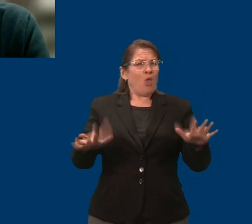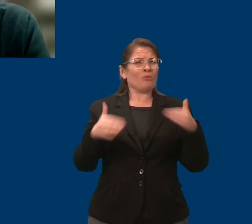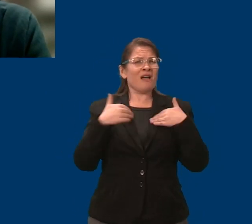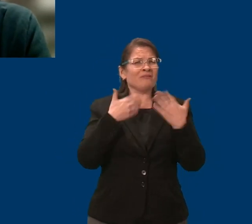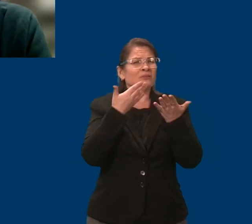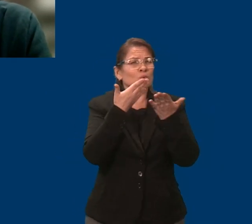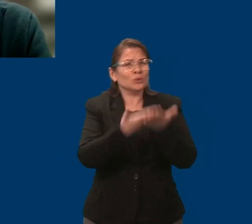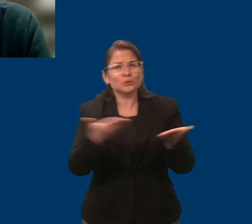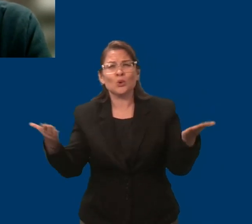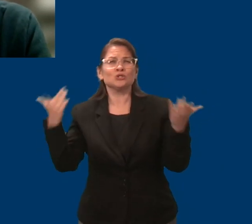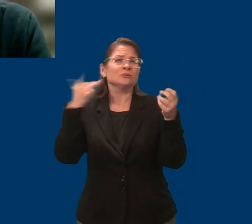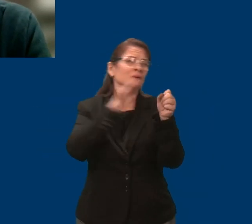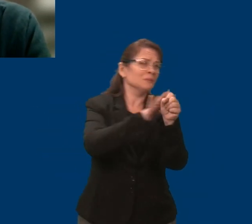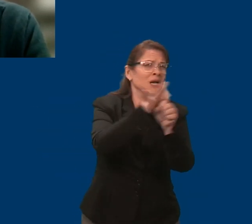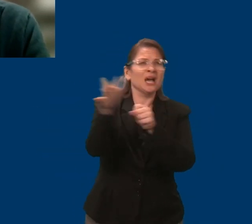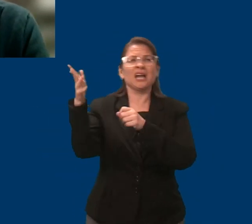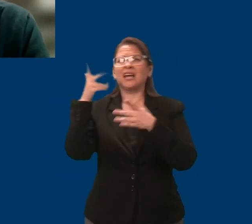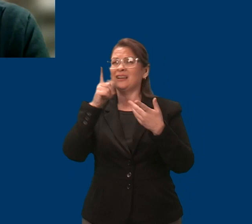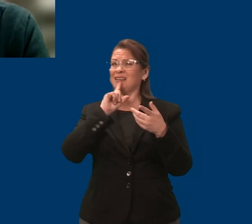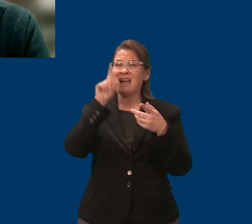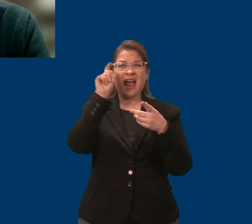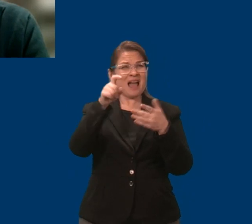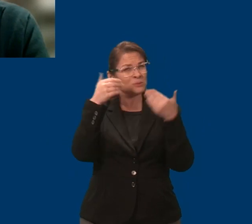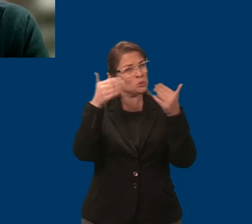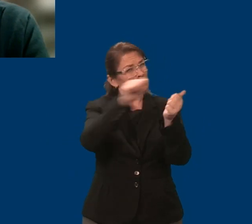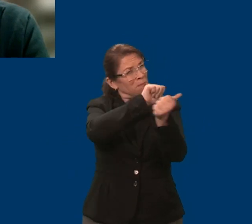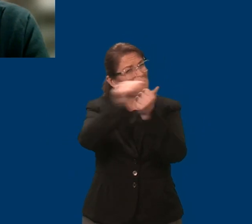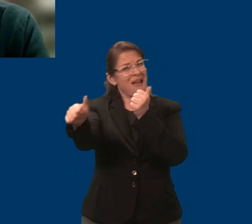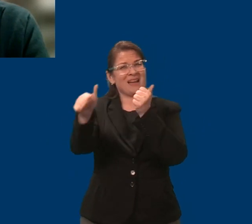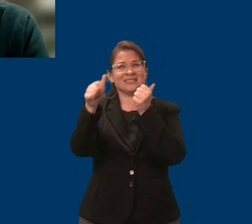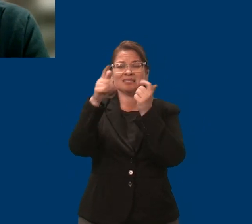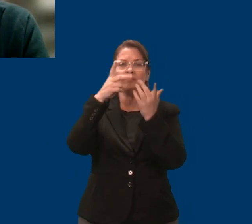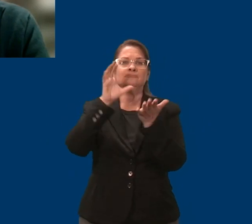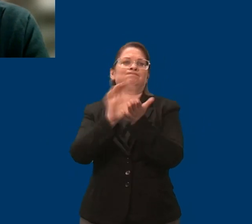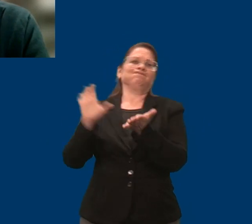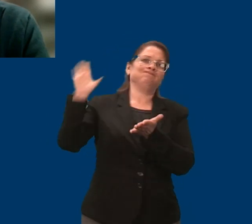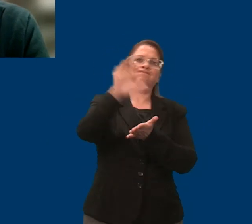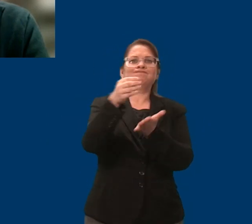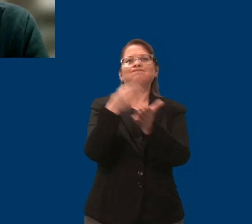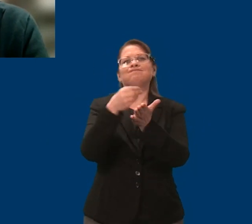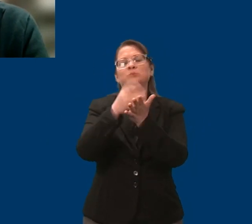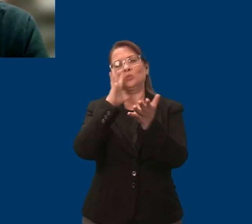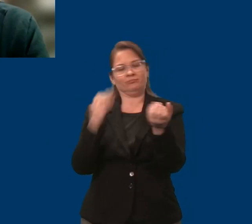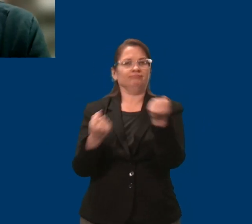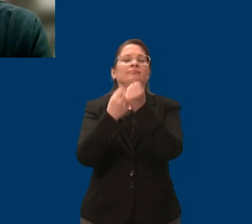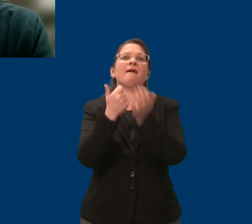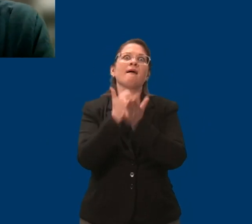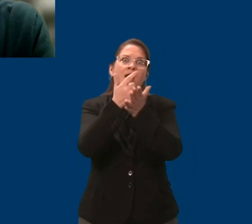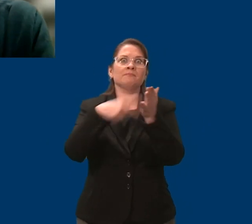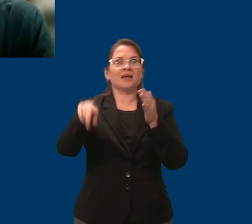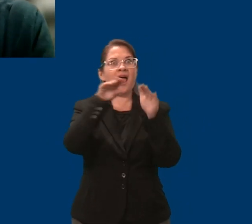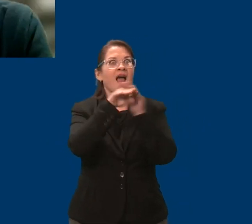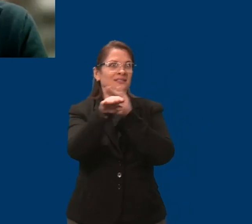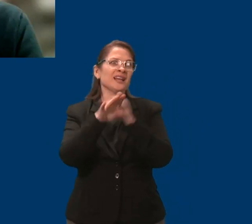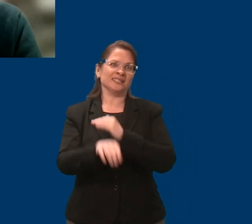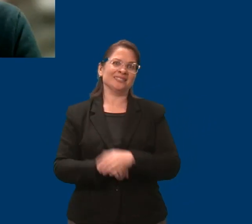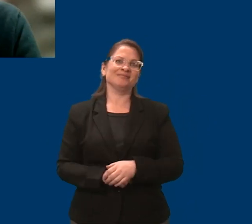these important investments. Justin, thank you for sharing about your experience earlier.